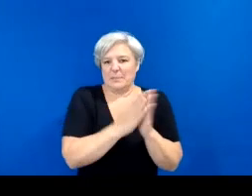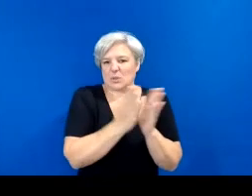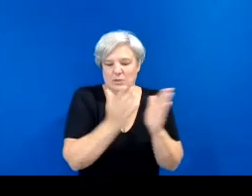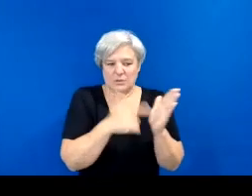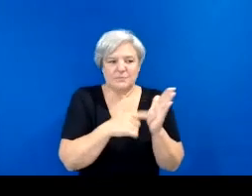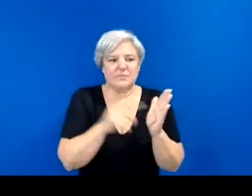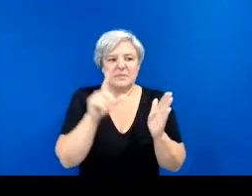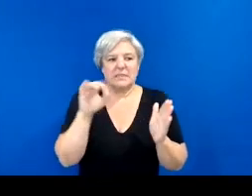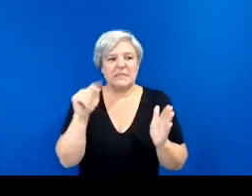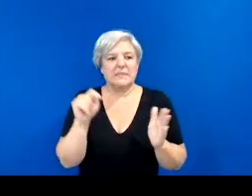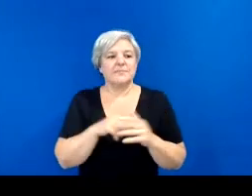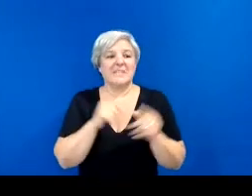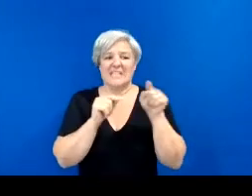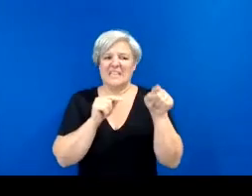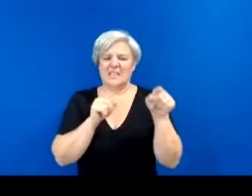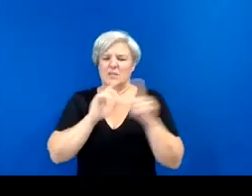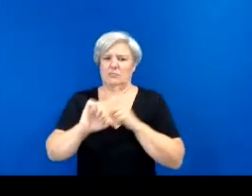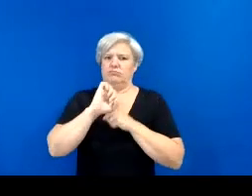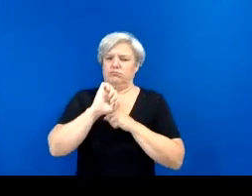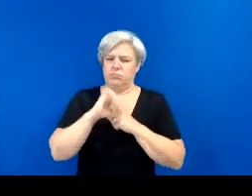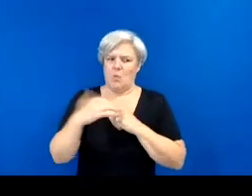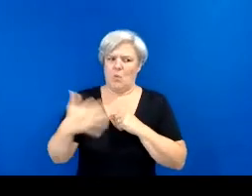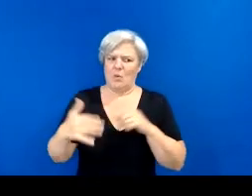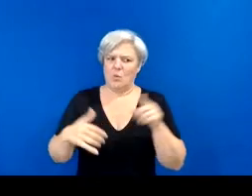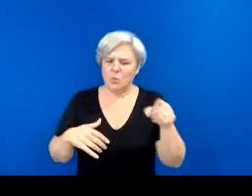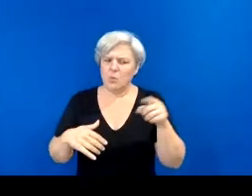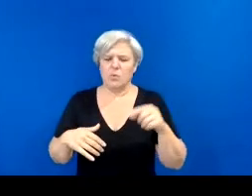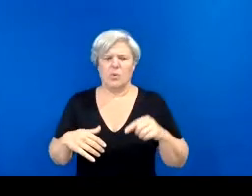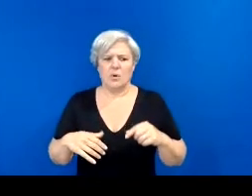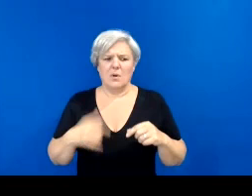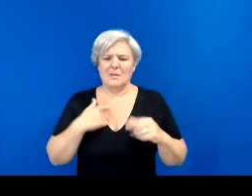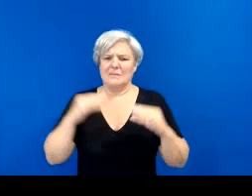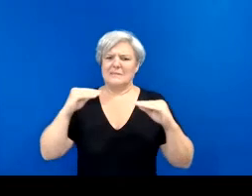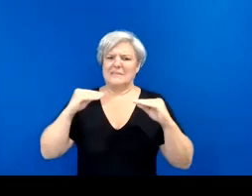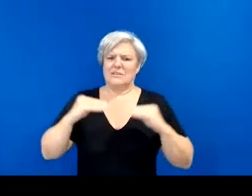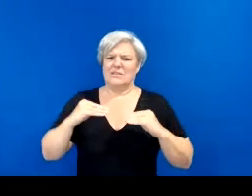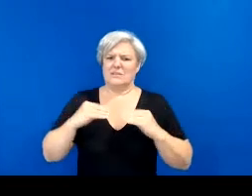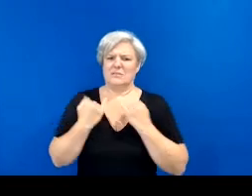And this one kind of hit home to me, too, because I teach an interpersonal skills, class at Fresno State.